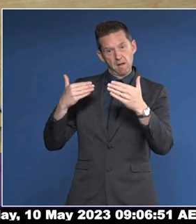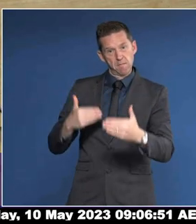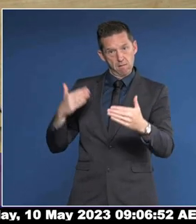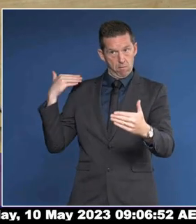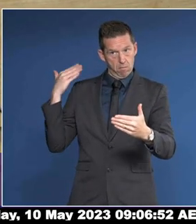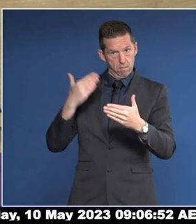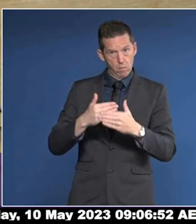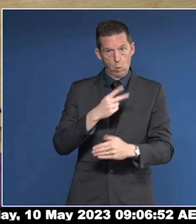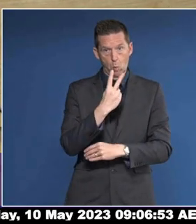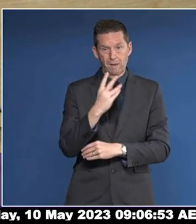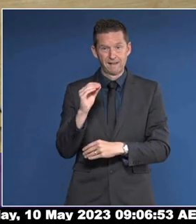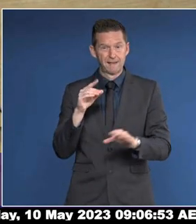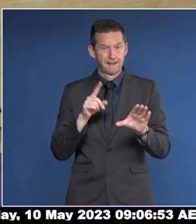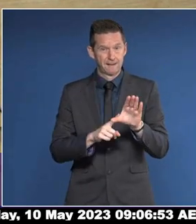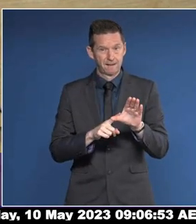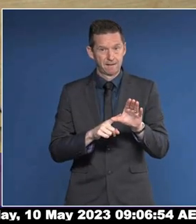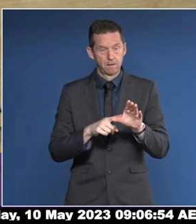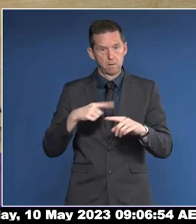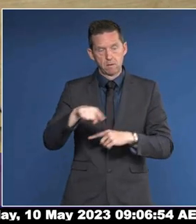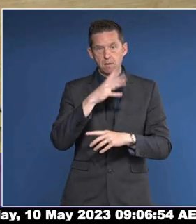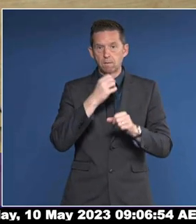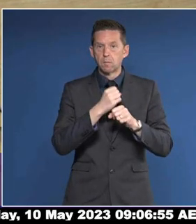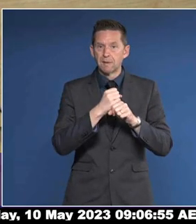interacted with Kaleb, Jonathon and their father.